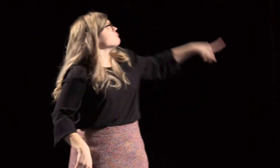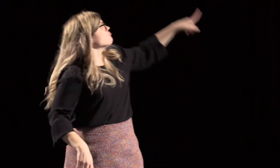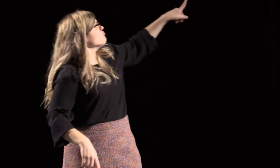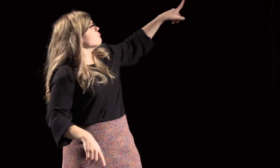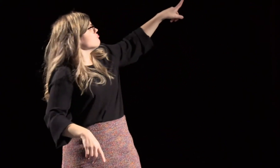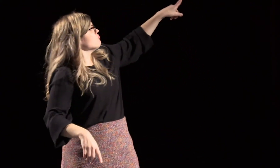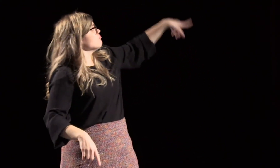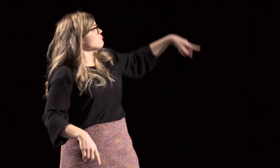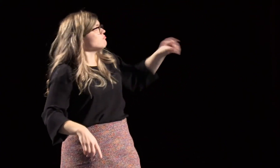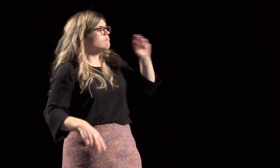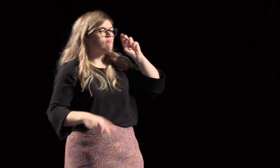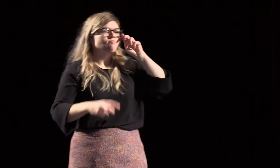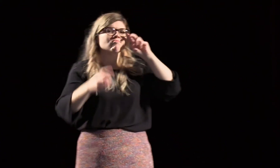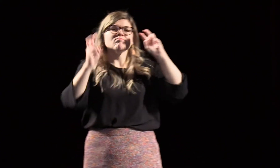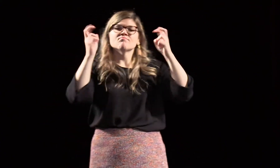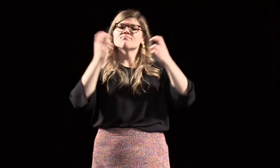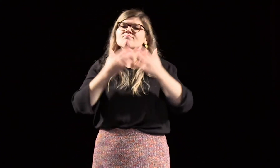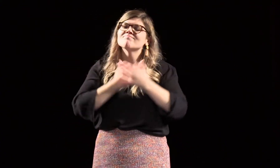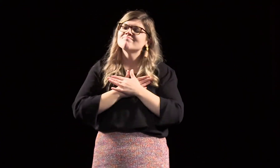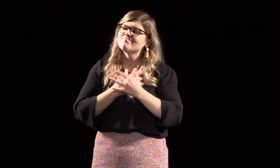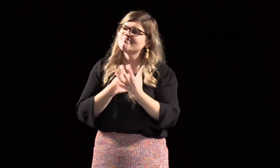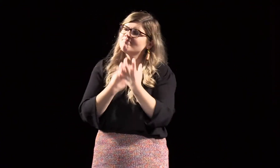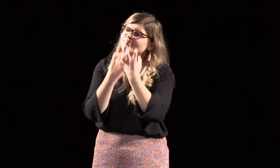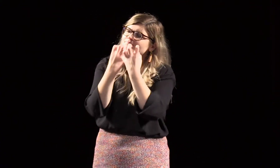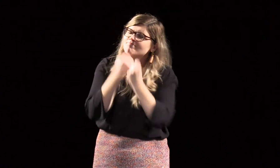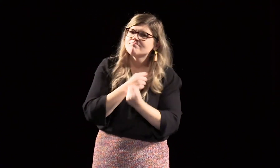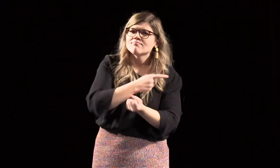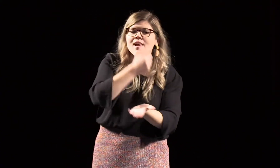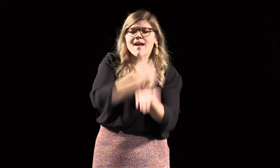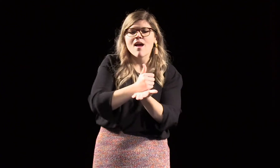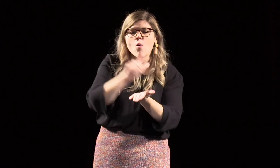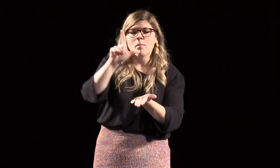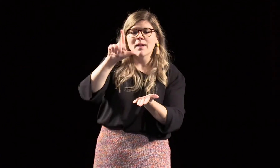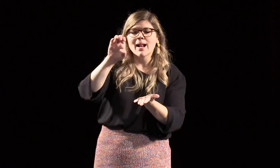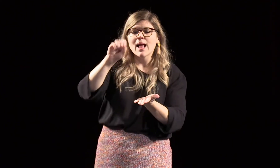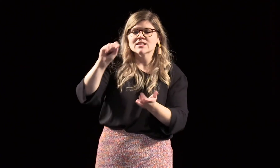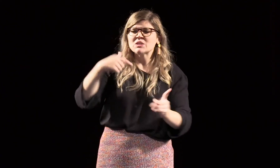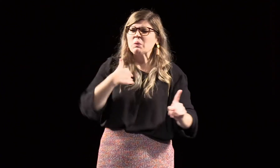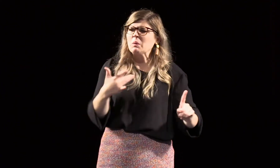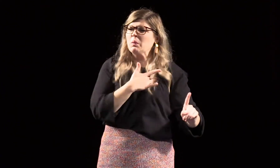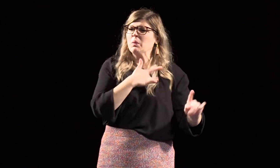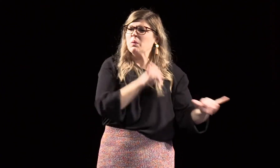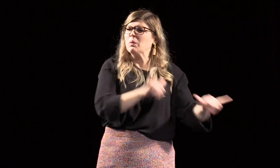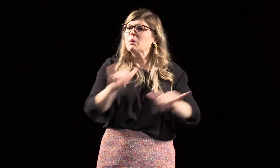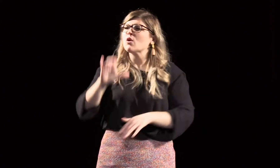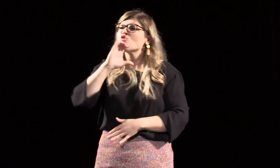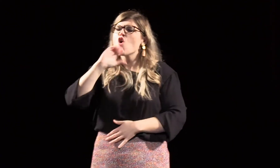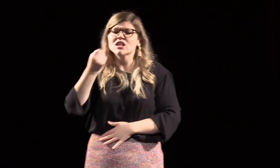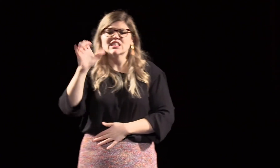this is what it mentions. She mentions loving to help people